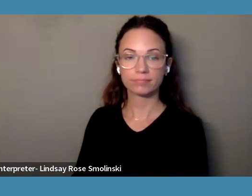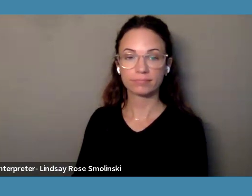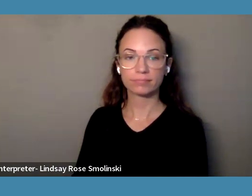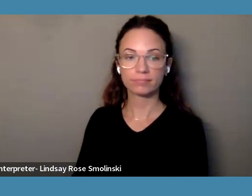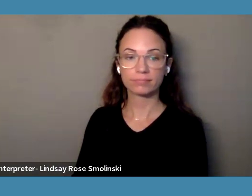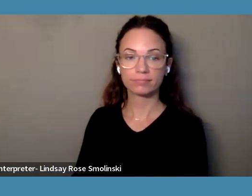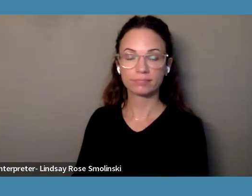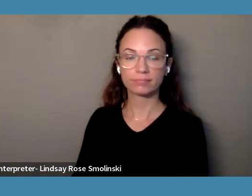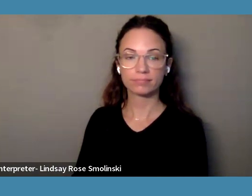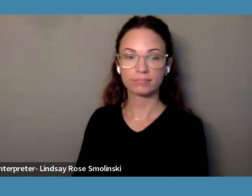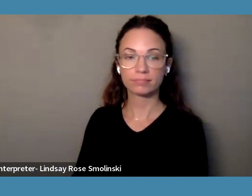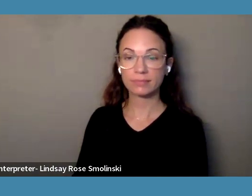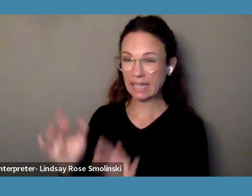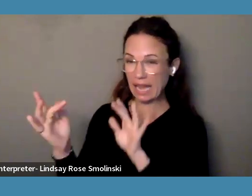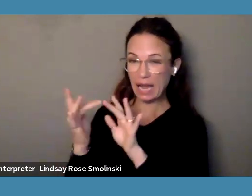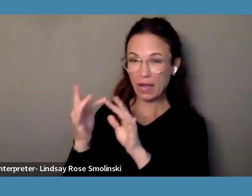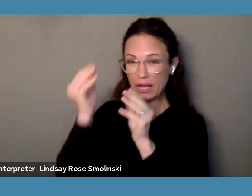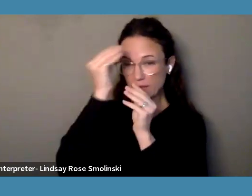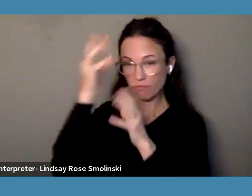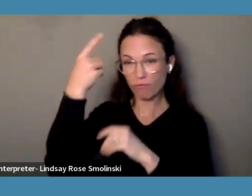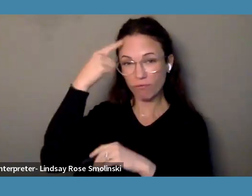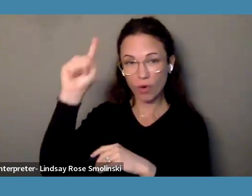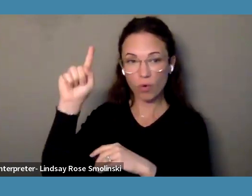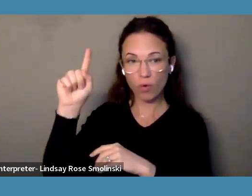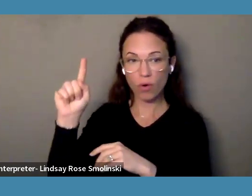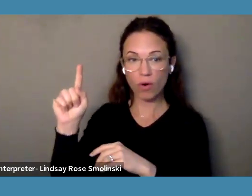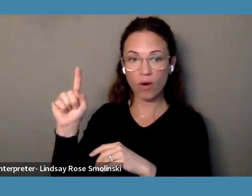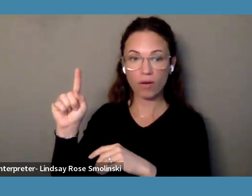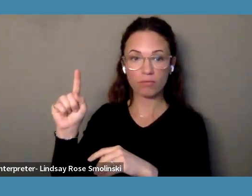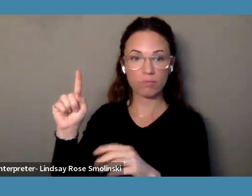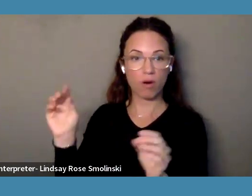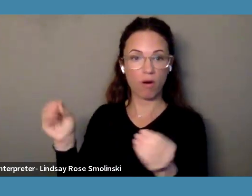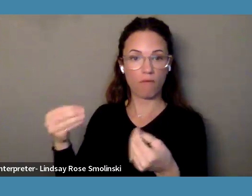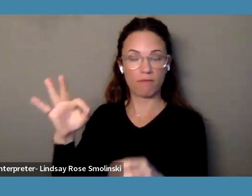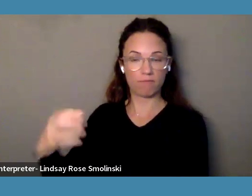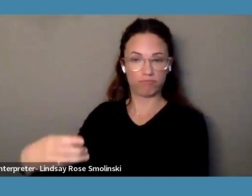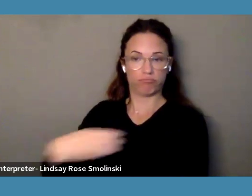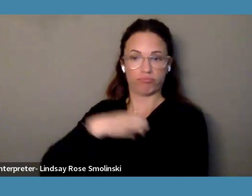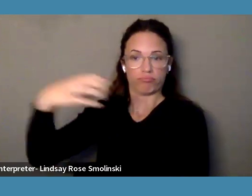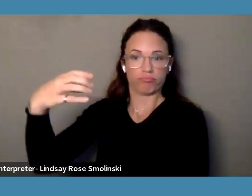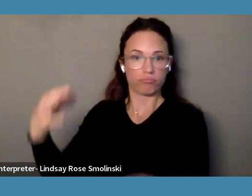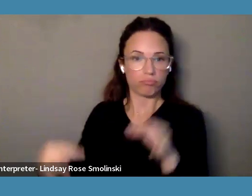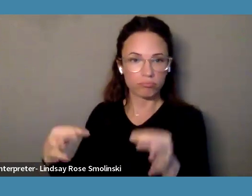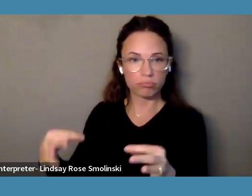The contact information for Office of Appeal hearings is the Department of Children